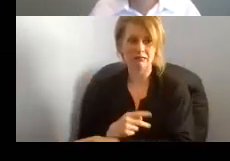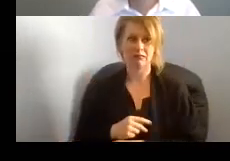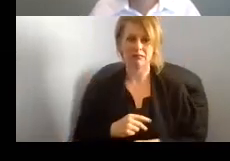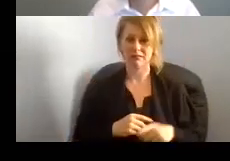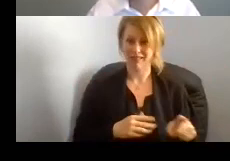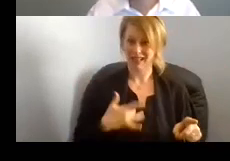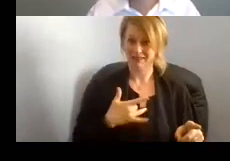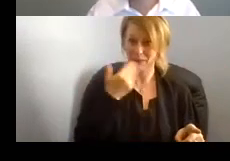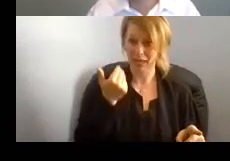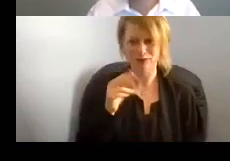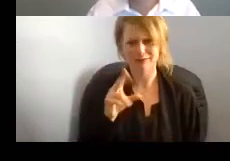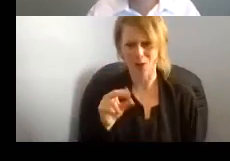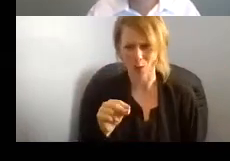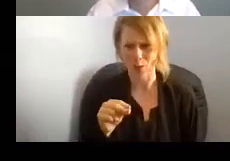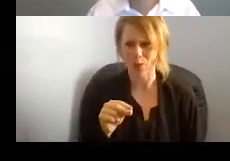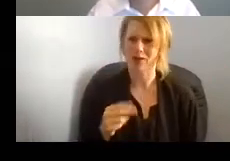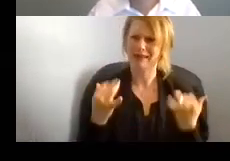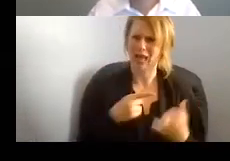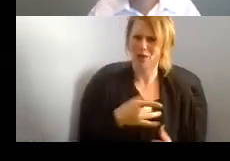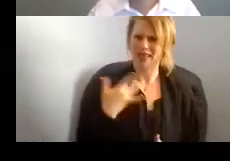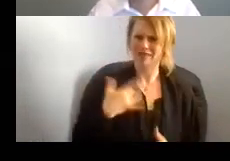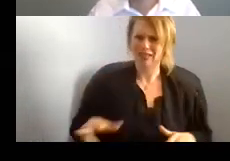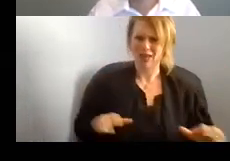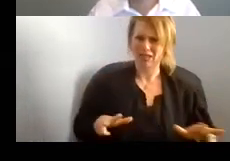It actually just makes you feel selfish, and it makes it very unlikely that